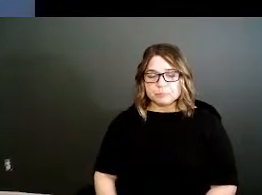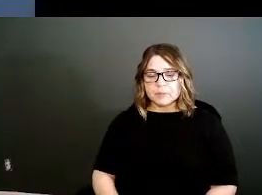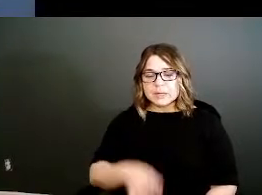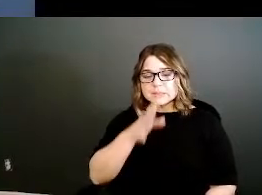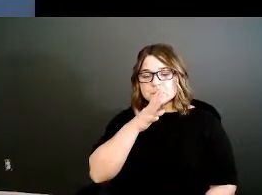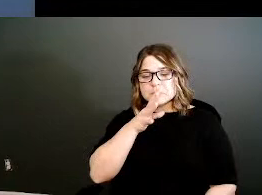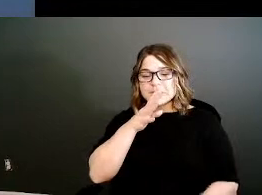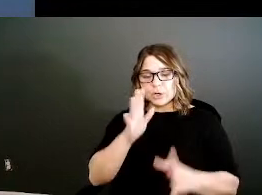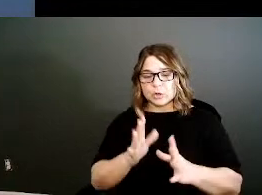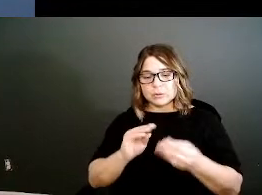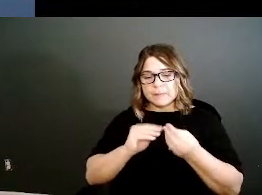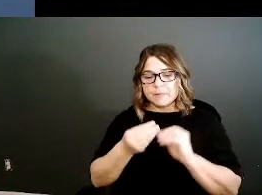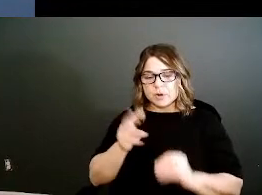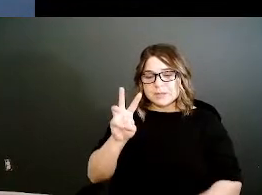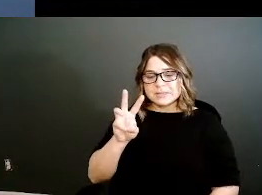≫ MY NAME IS MERL PANE AND I'M THE CODIRECTOR OF A WAGE